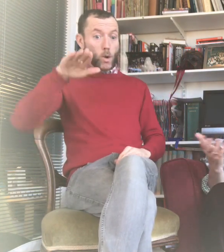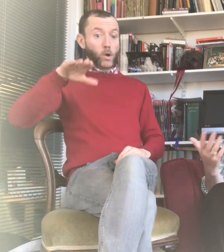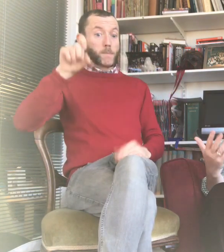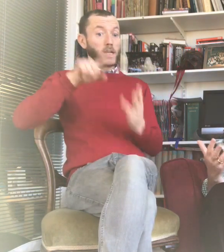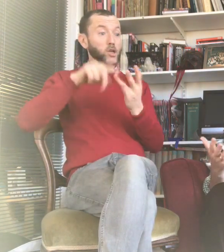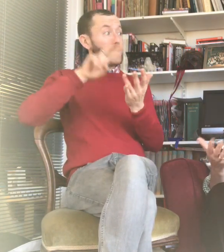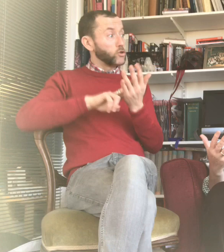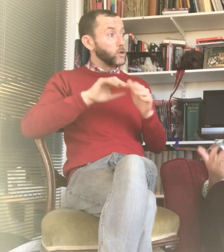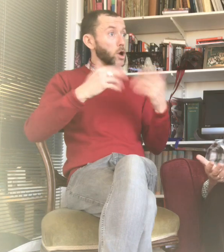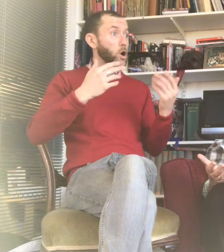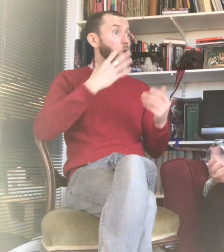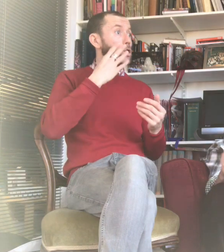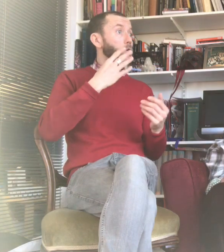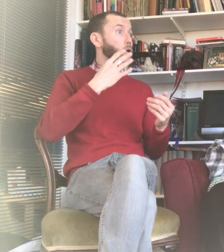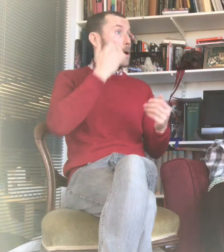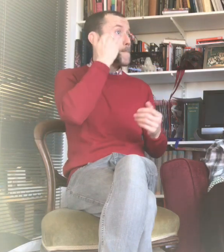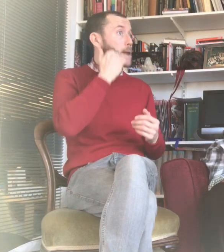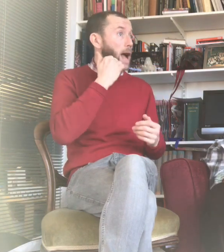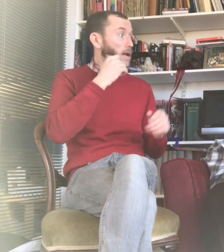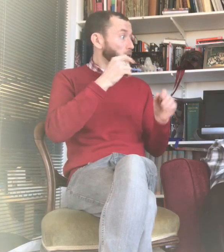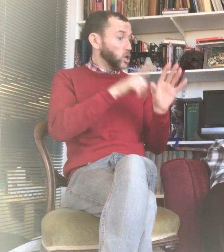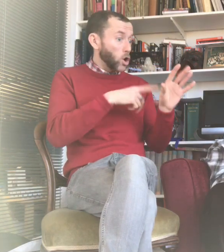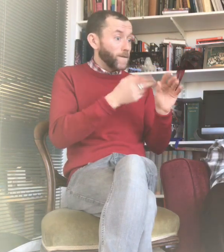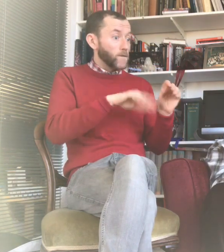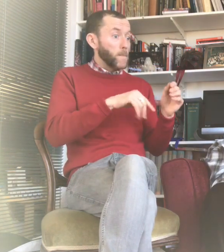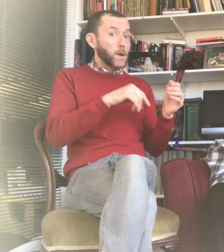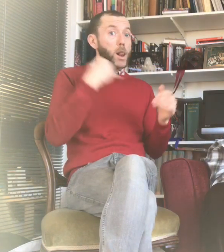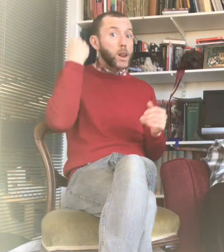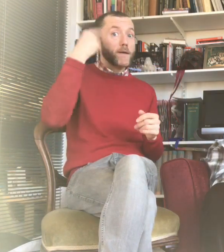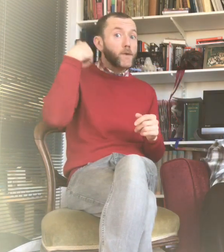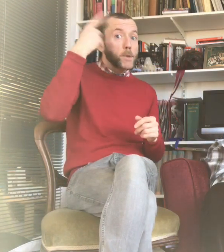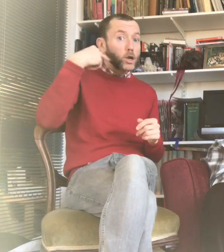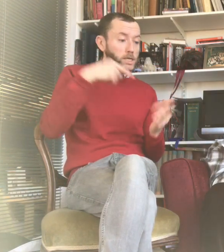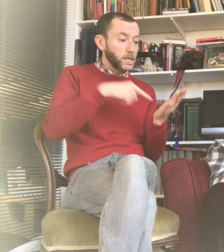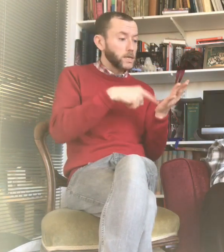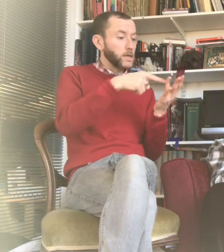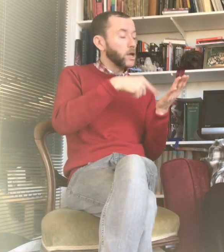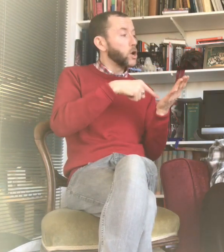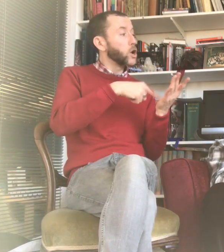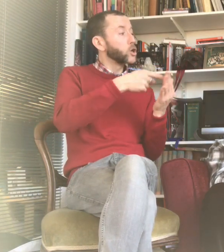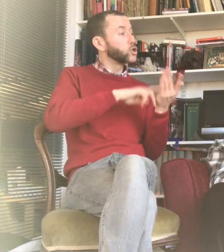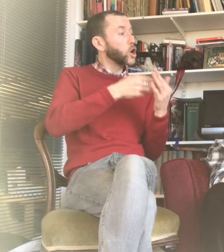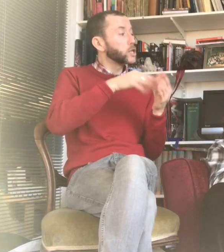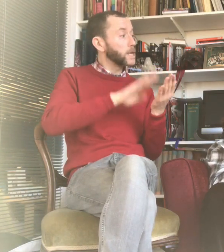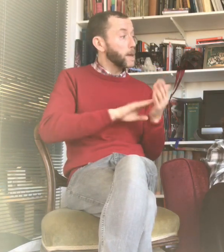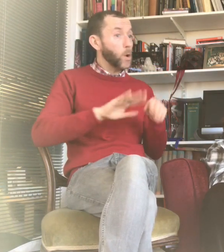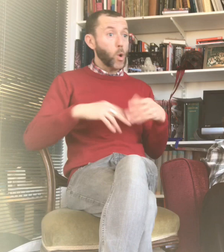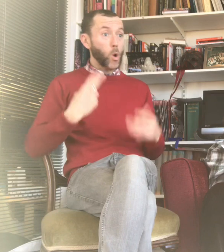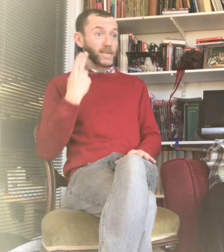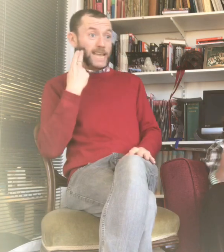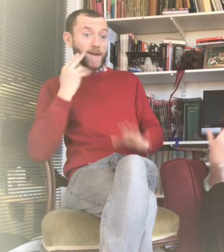black kid growing up to Tottenham, or indeed a Deaf actor, or an actor with